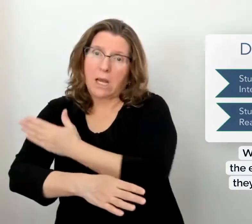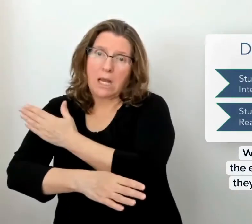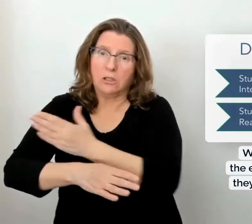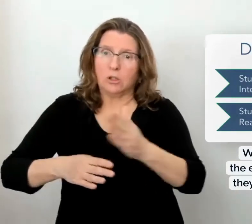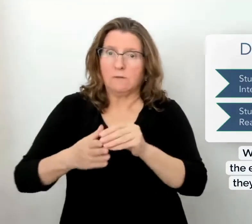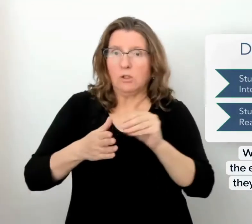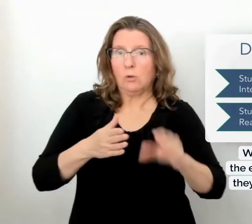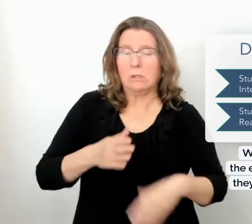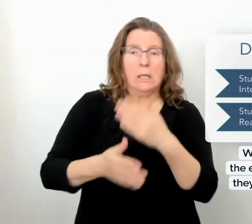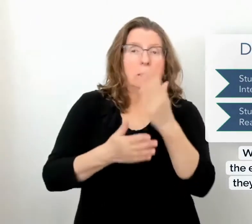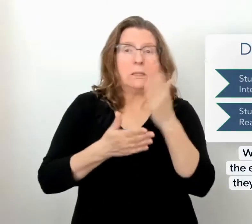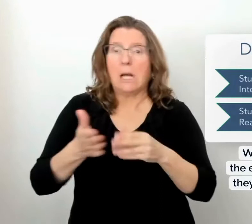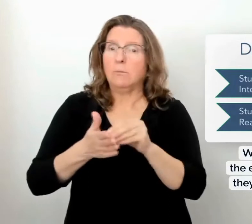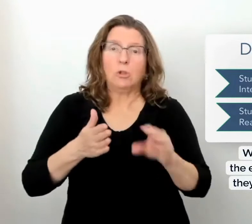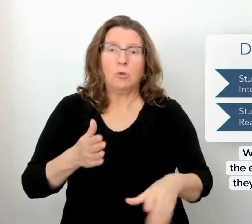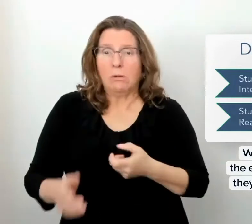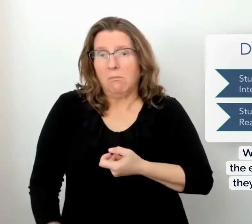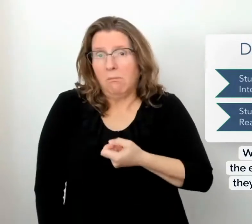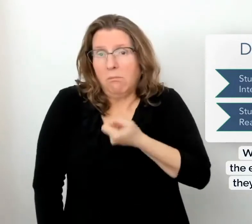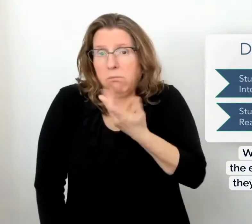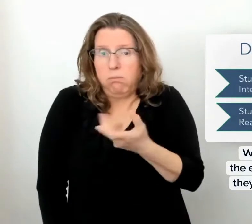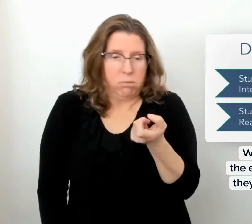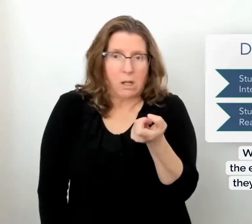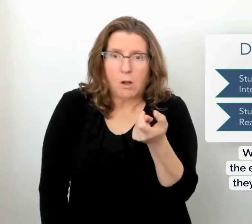Will the product address the range of needs in your classroom?